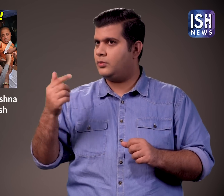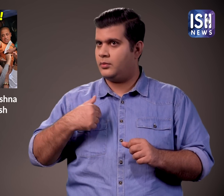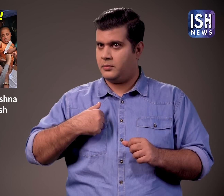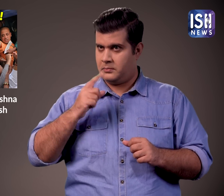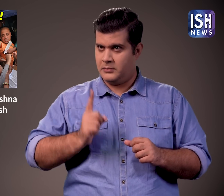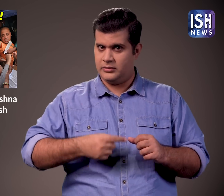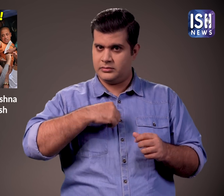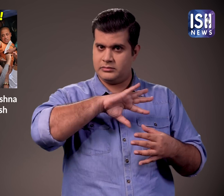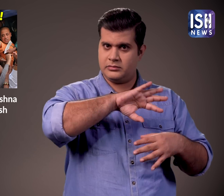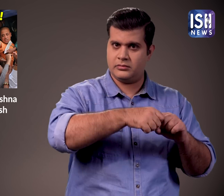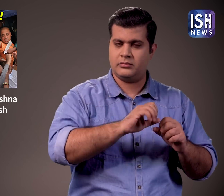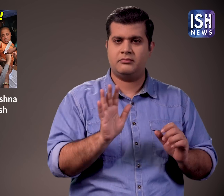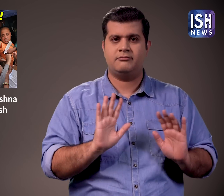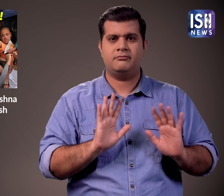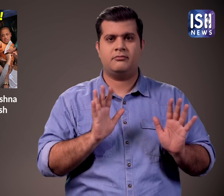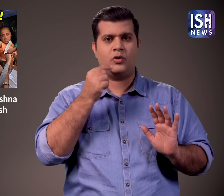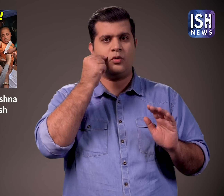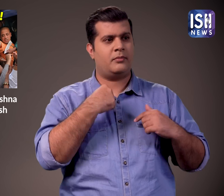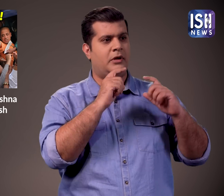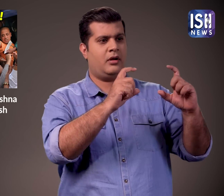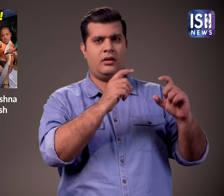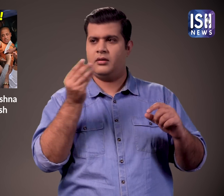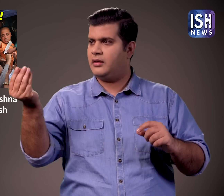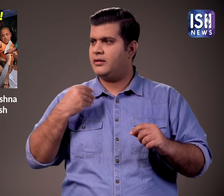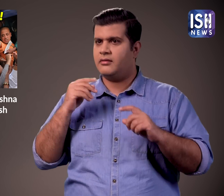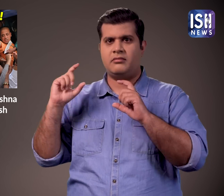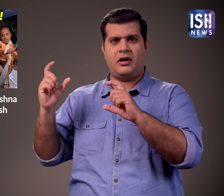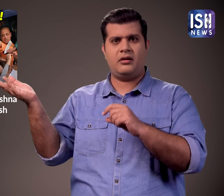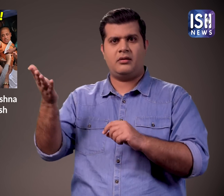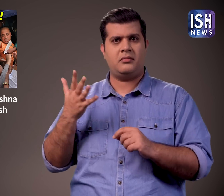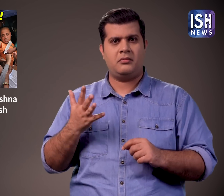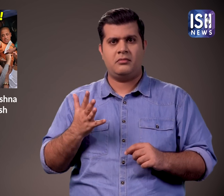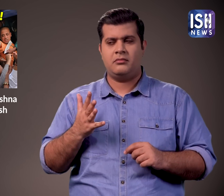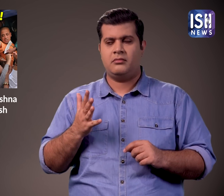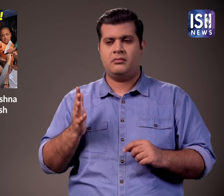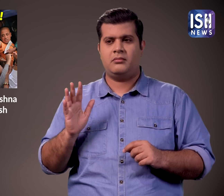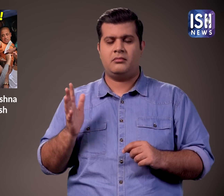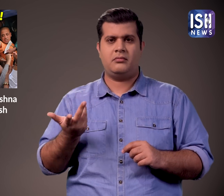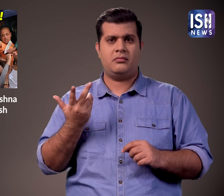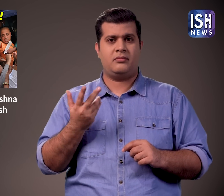Shouldn't we take revenge? No. Its our duty to protect her human rights. Similarly, it's Bangladesh's duty to protect Hindus.